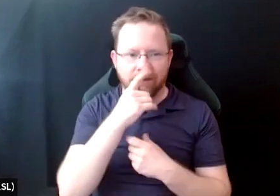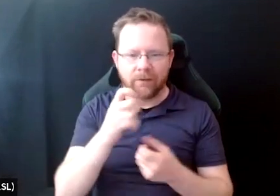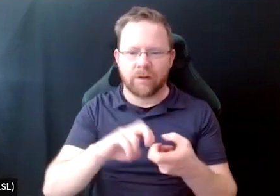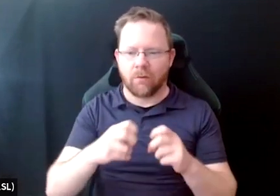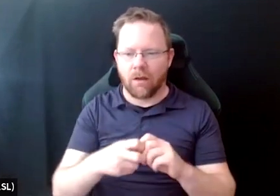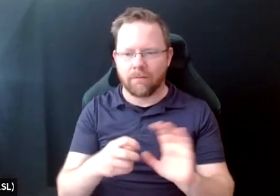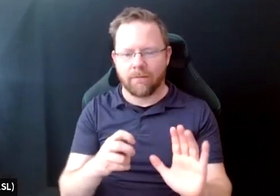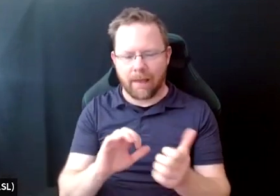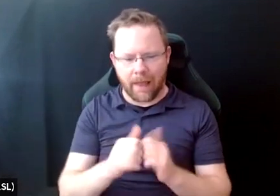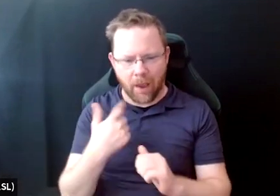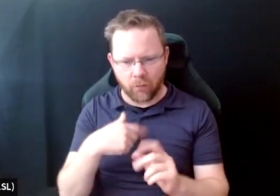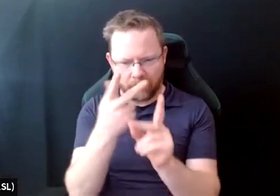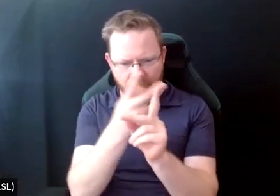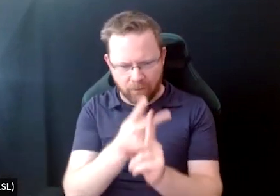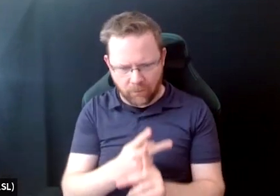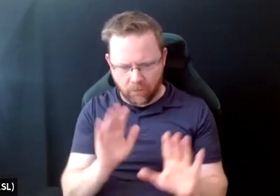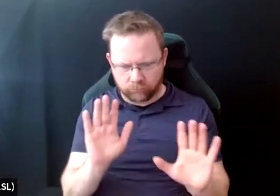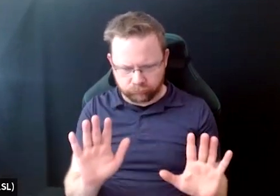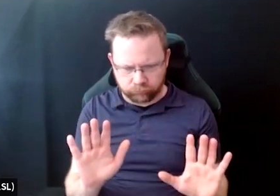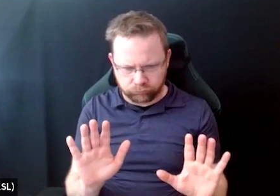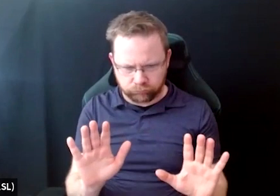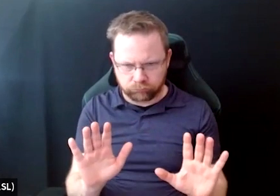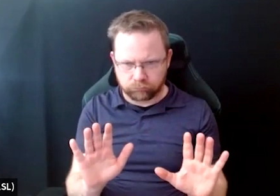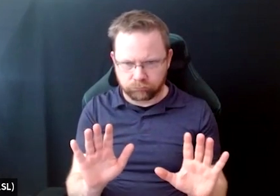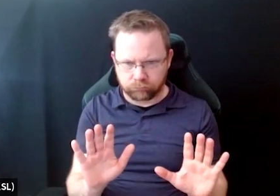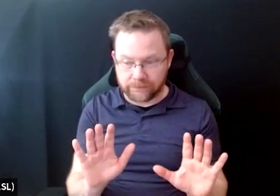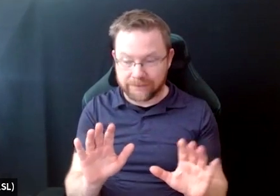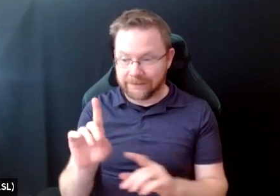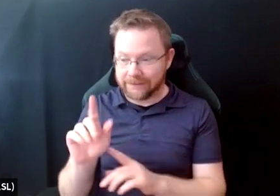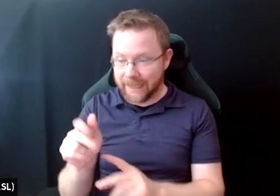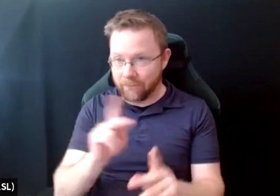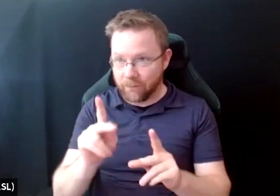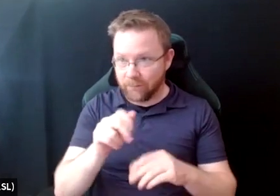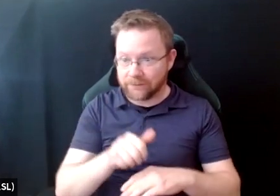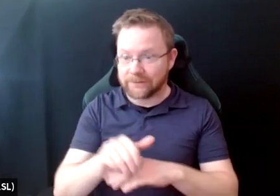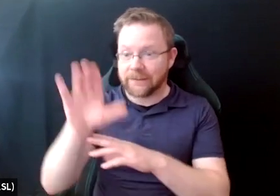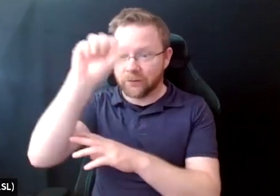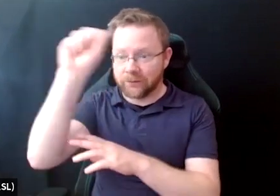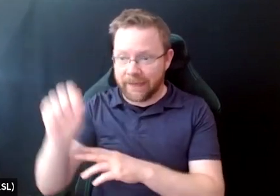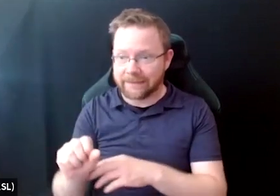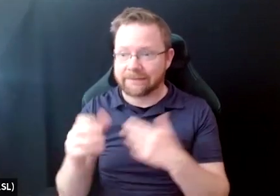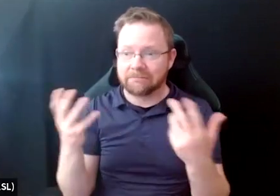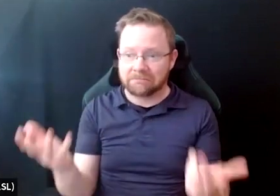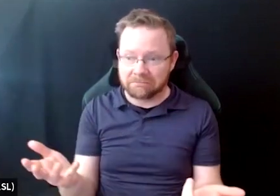how do we figure out how to bring the disabled to space or everybody to space?